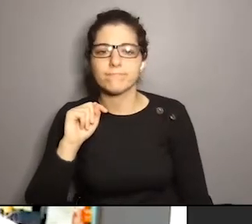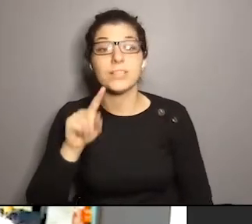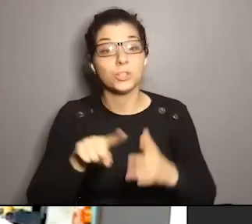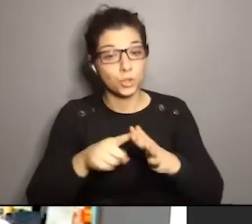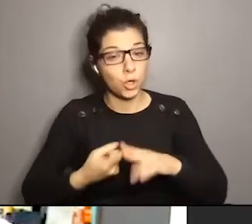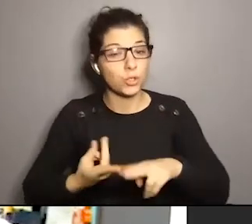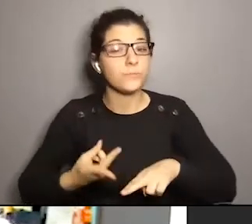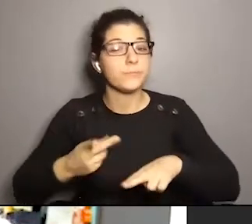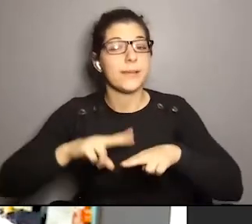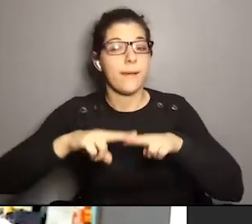a little bit here and there.